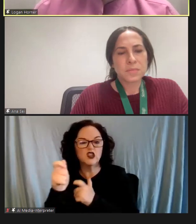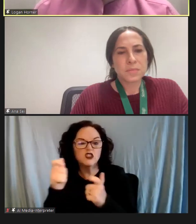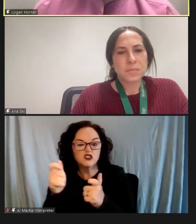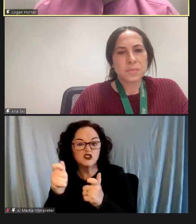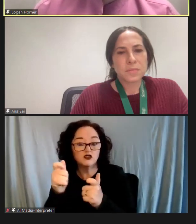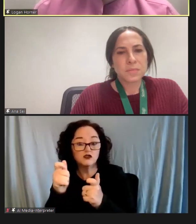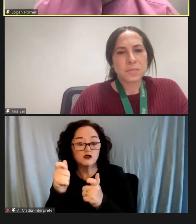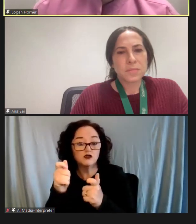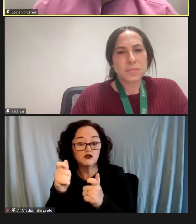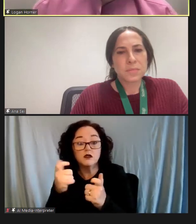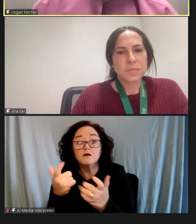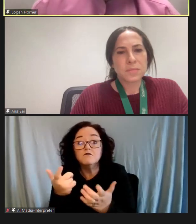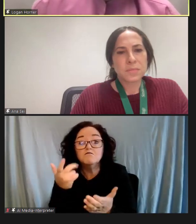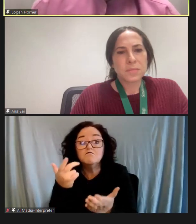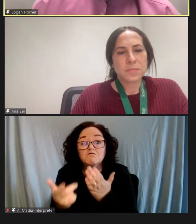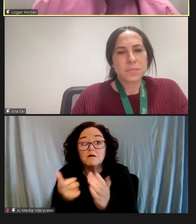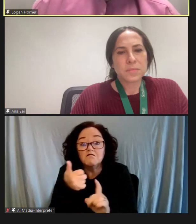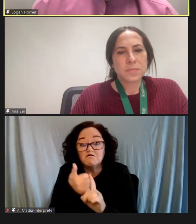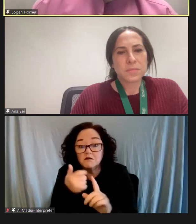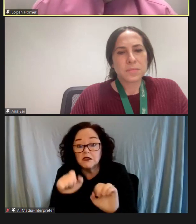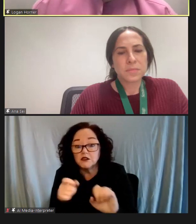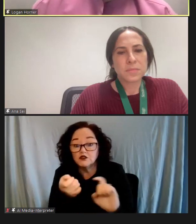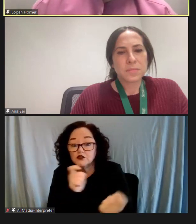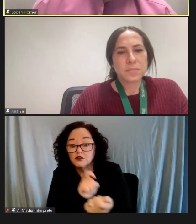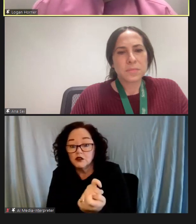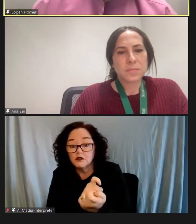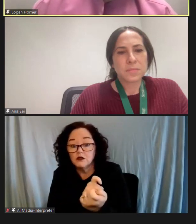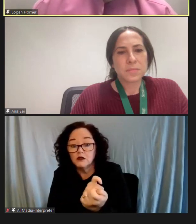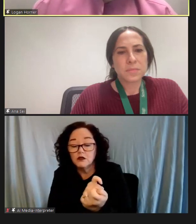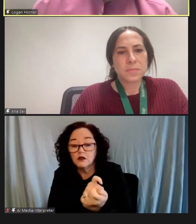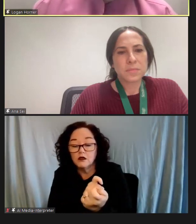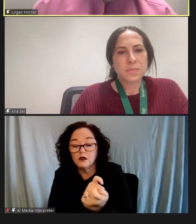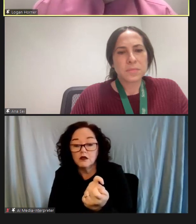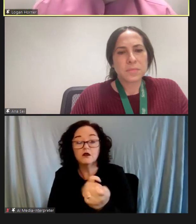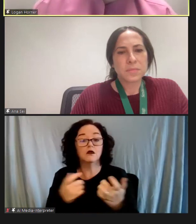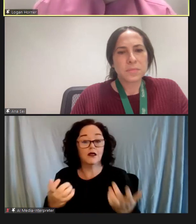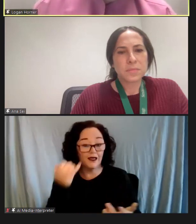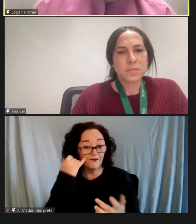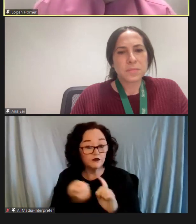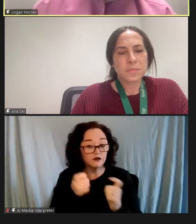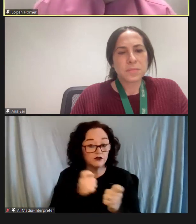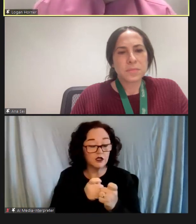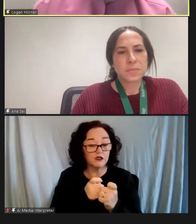change if it does does that mean we